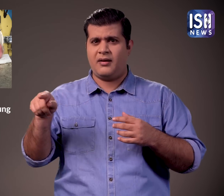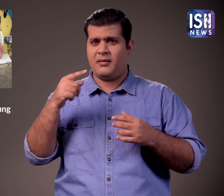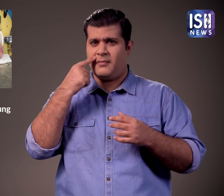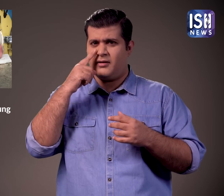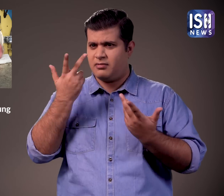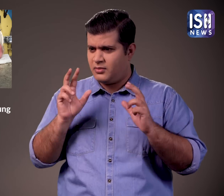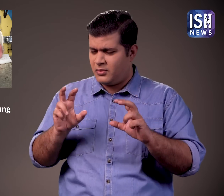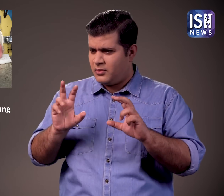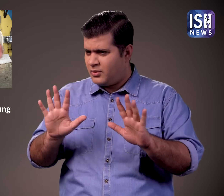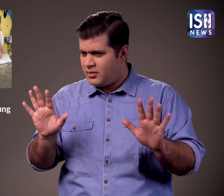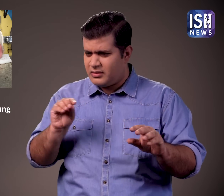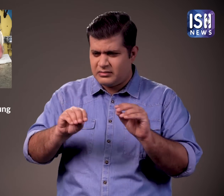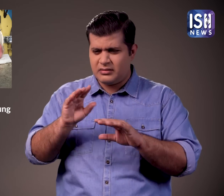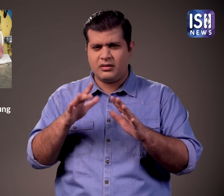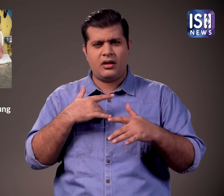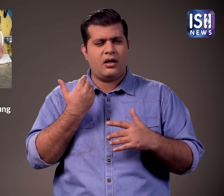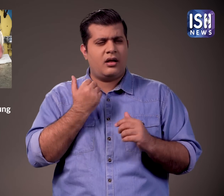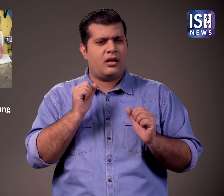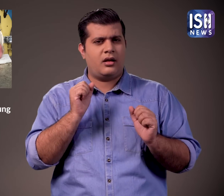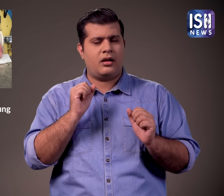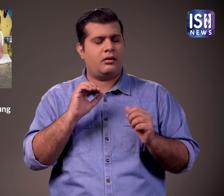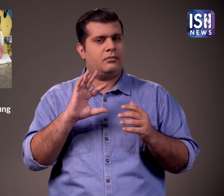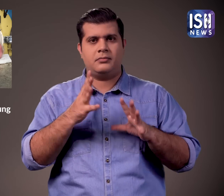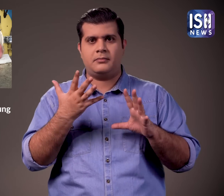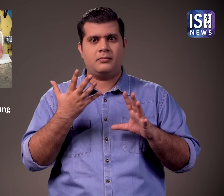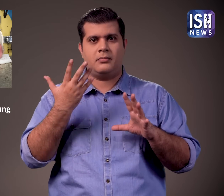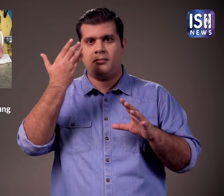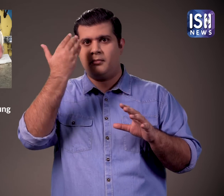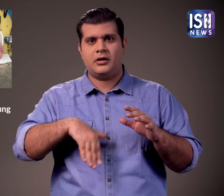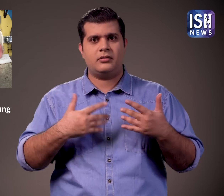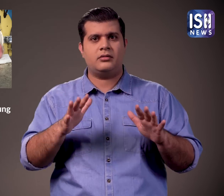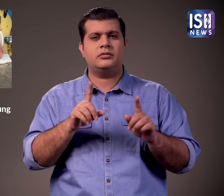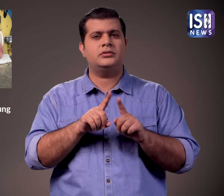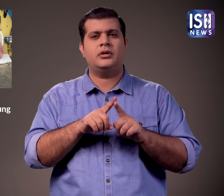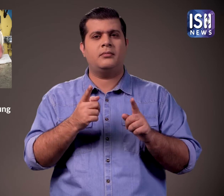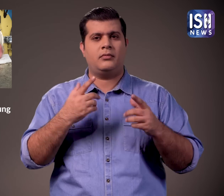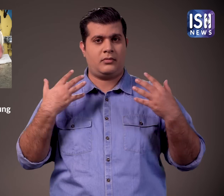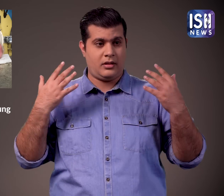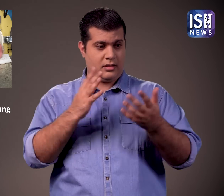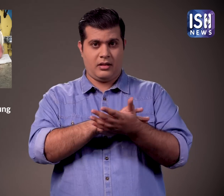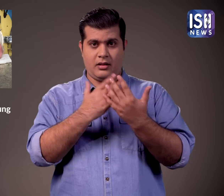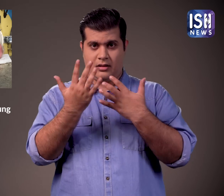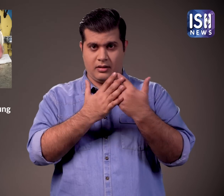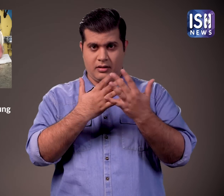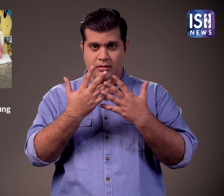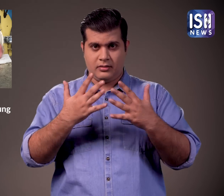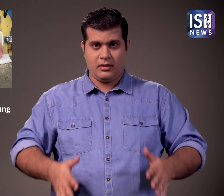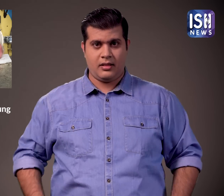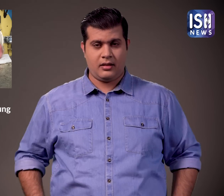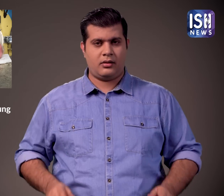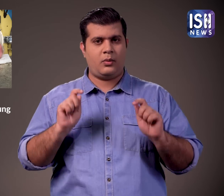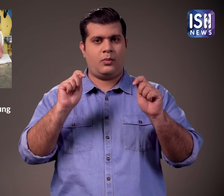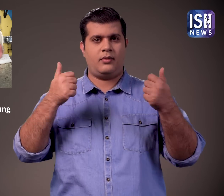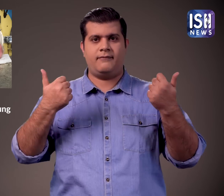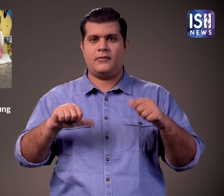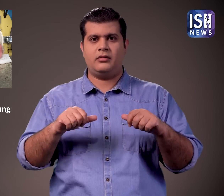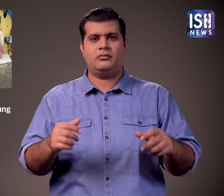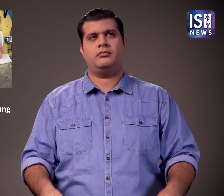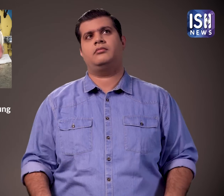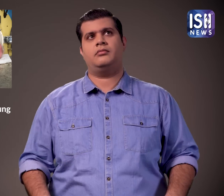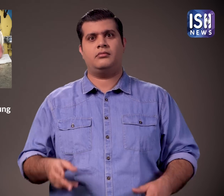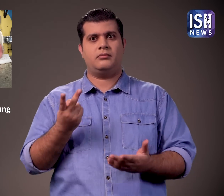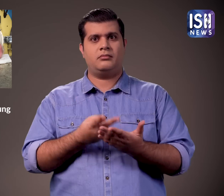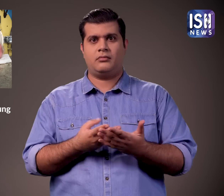His worried parents tried their best to treat him but the attack paralysed both his hands & legs. He was completely bed ridden.